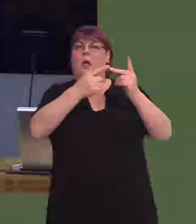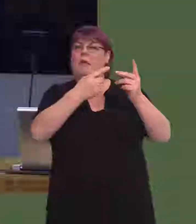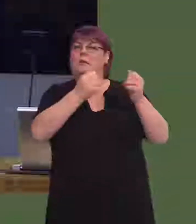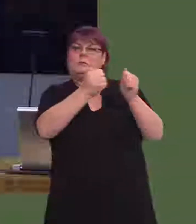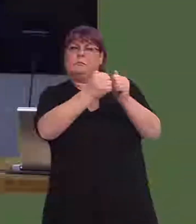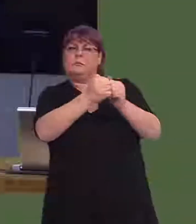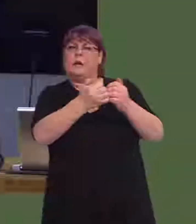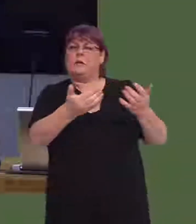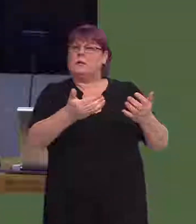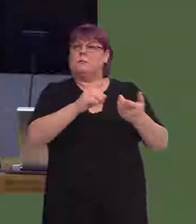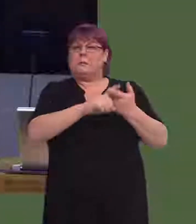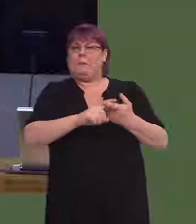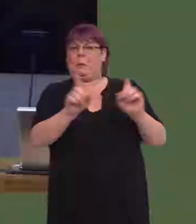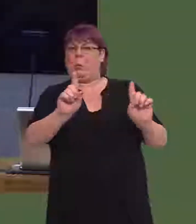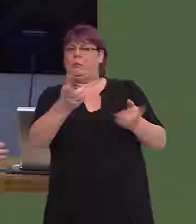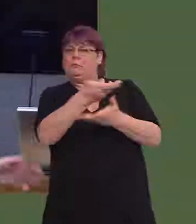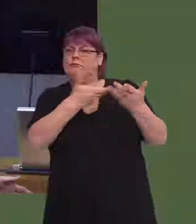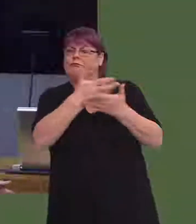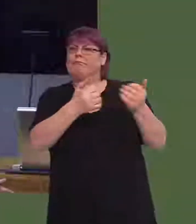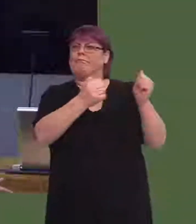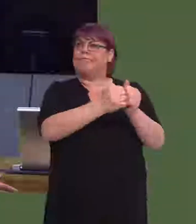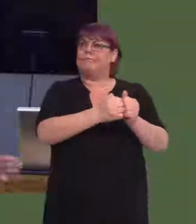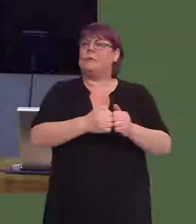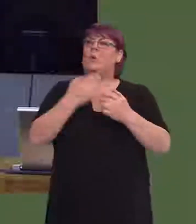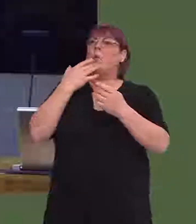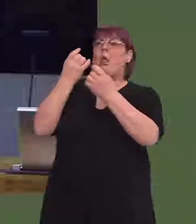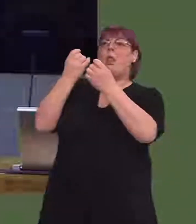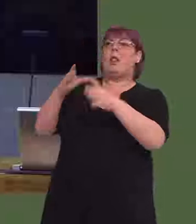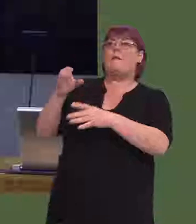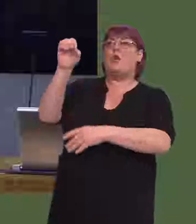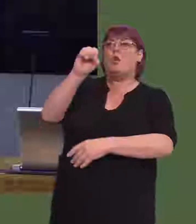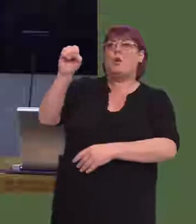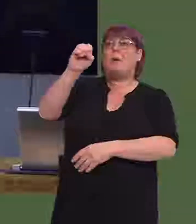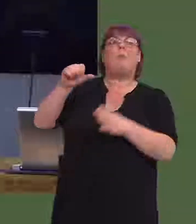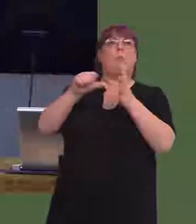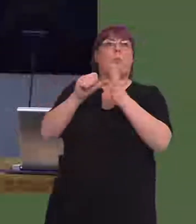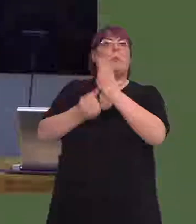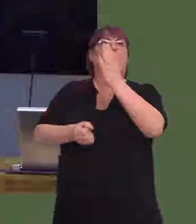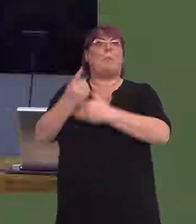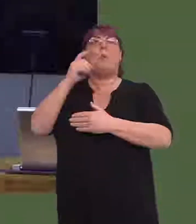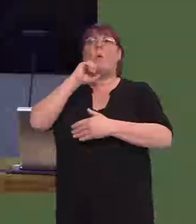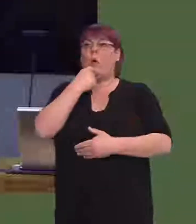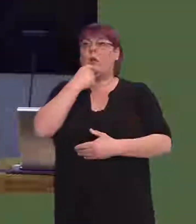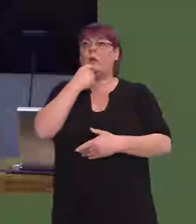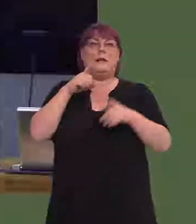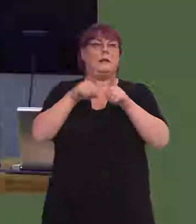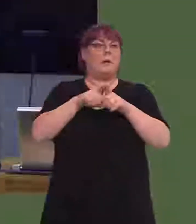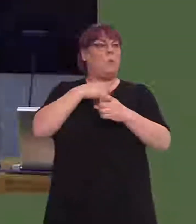There will always be problems of transition on leaving the EU, just as there were problems of transition, as I remember very well, when we joined the EU.